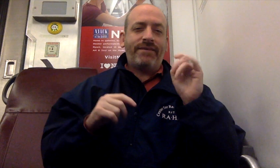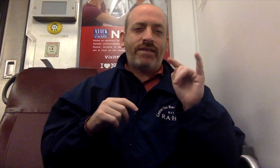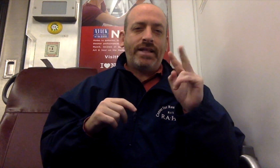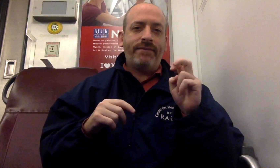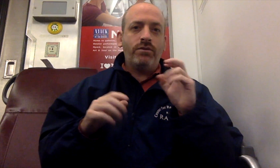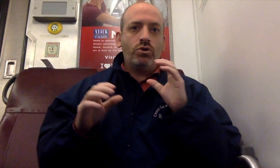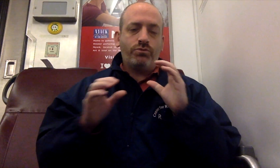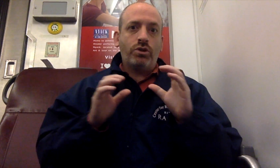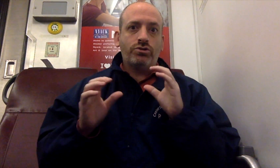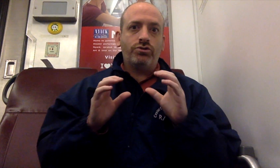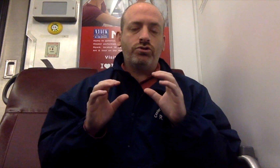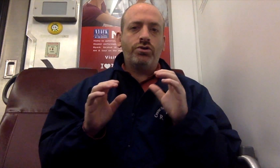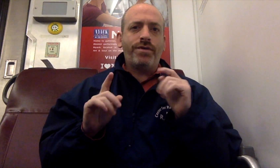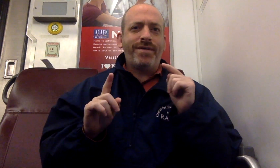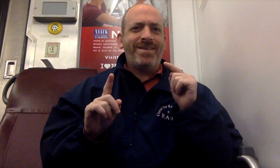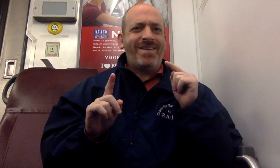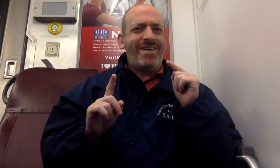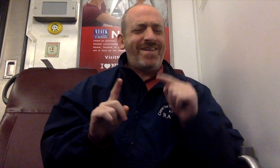It's known as Effective Communication.